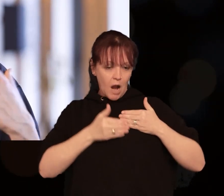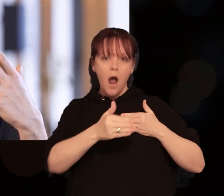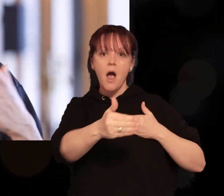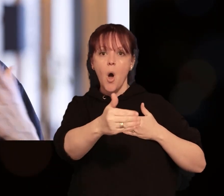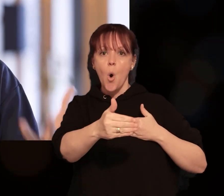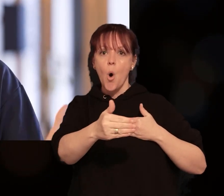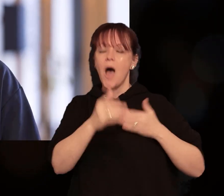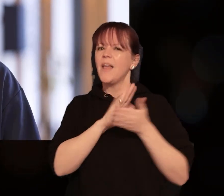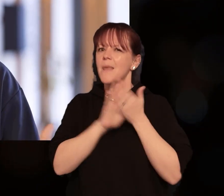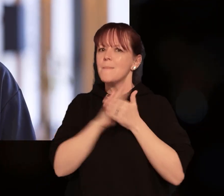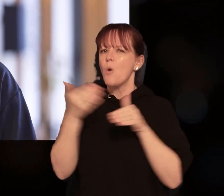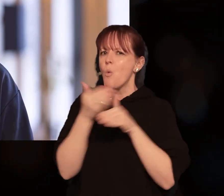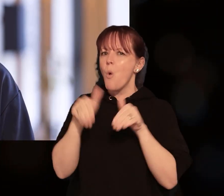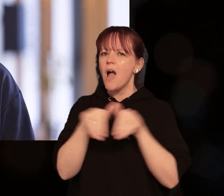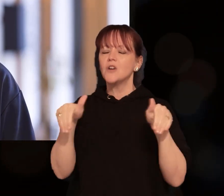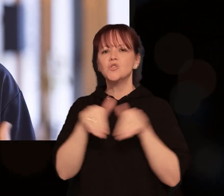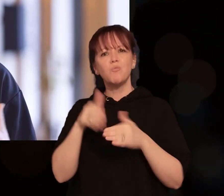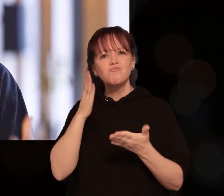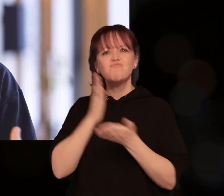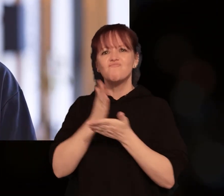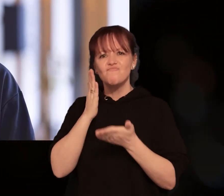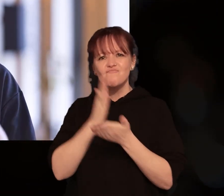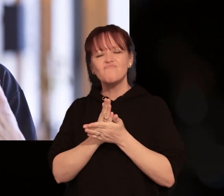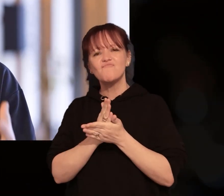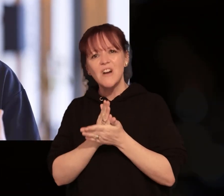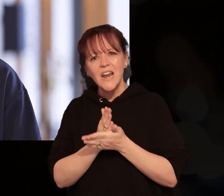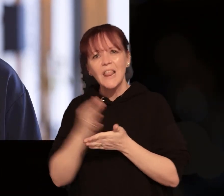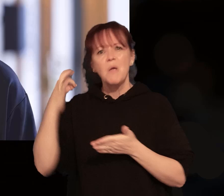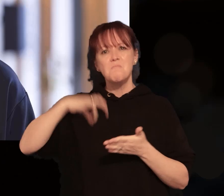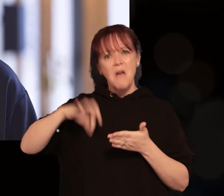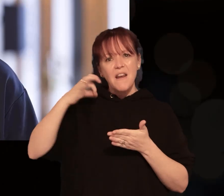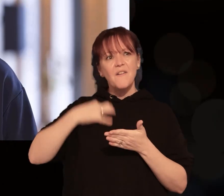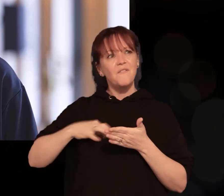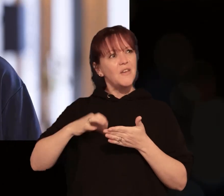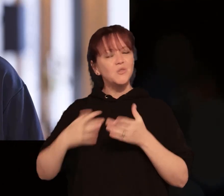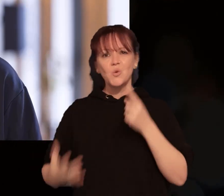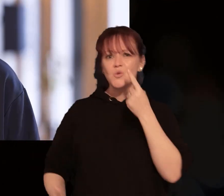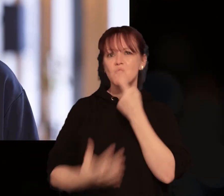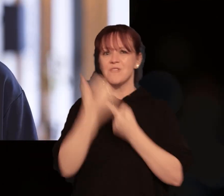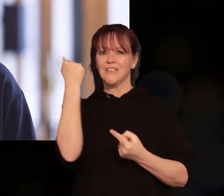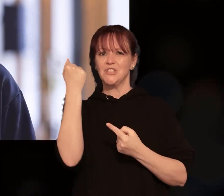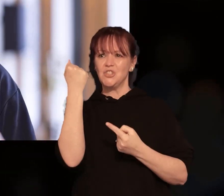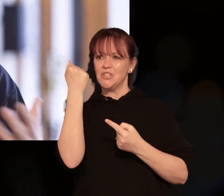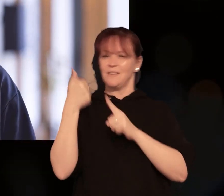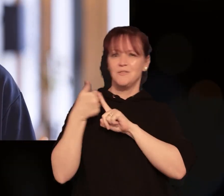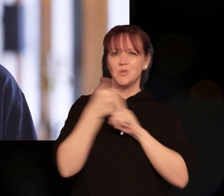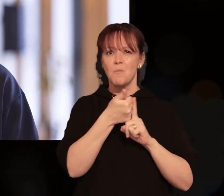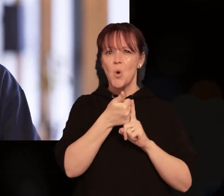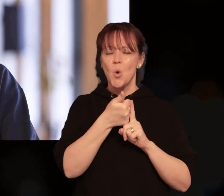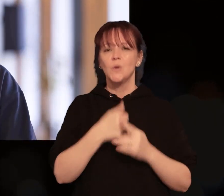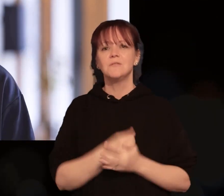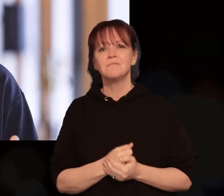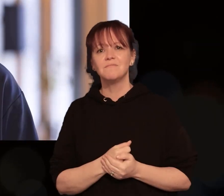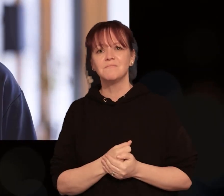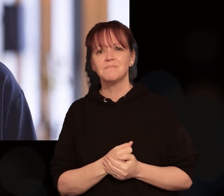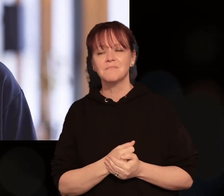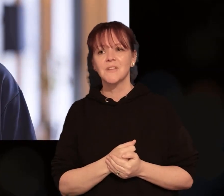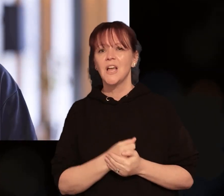and proven successful way to do just that early on in development. So it's an approach that a number of companies